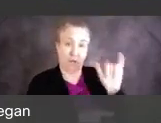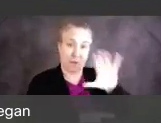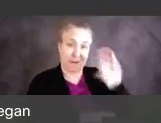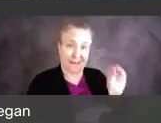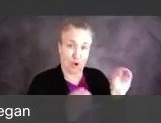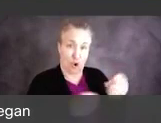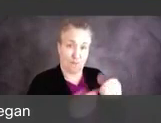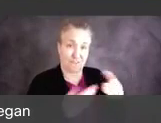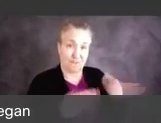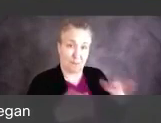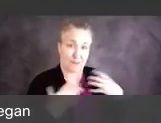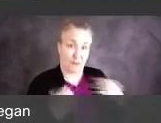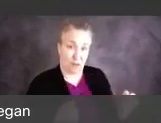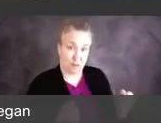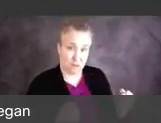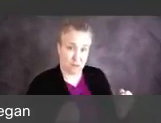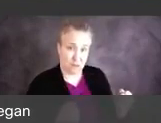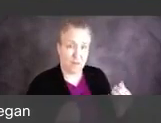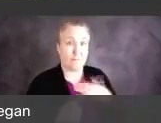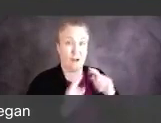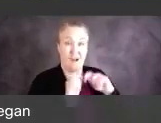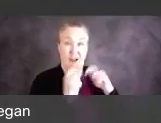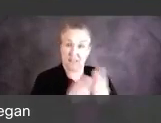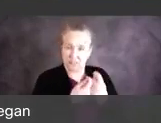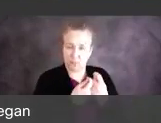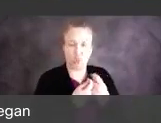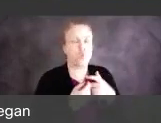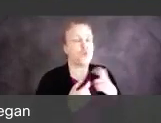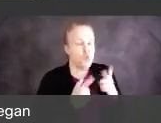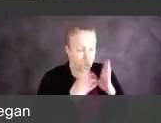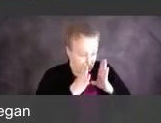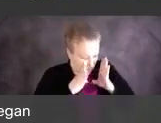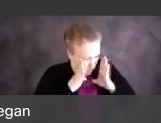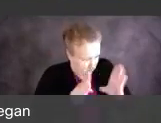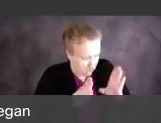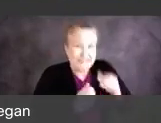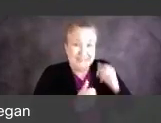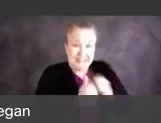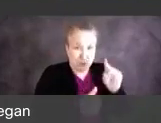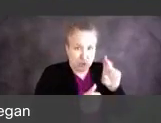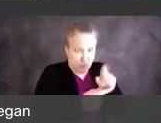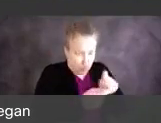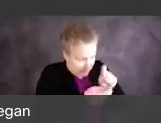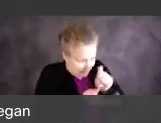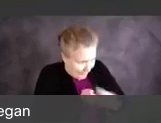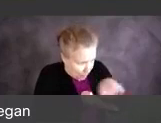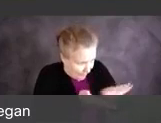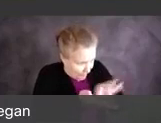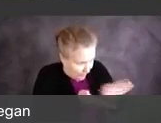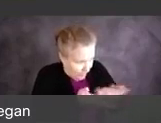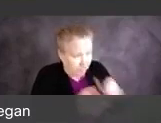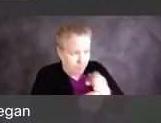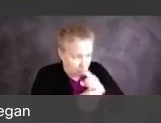my team has been meticulous in accounting for each of those doses and properly classifying it